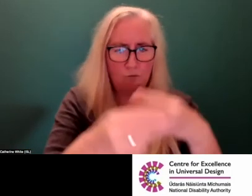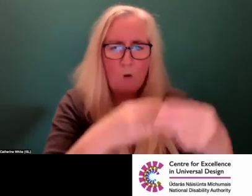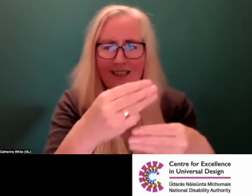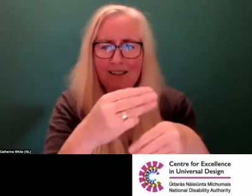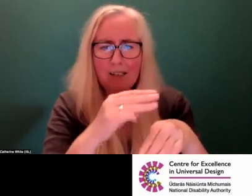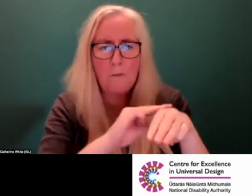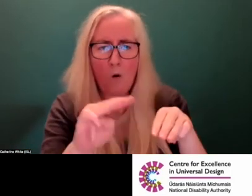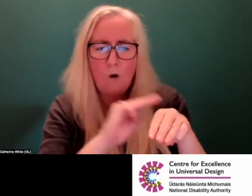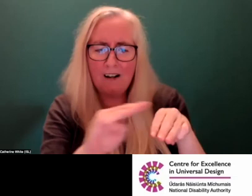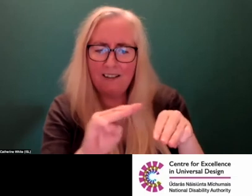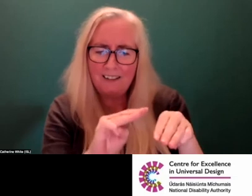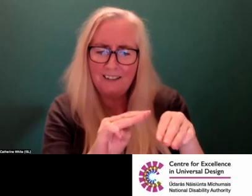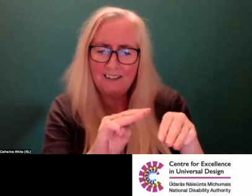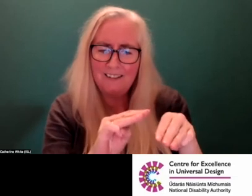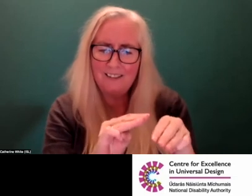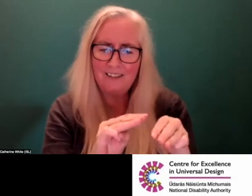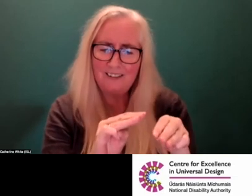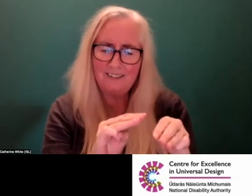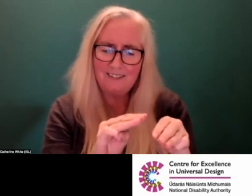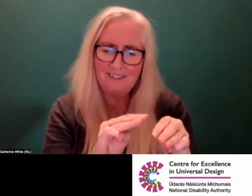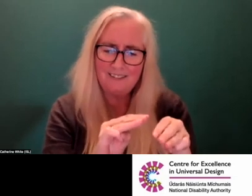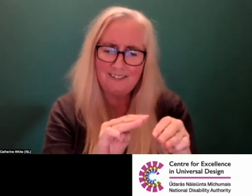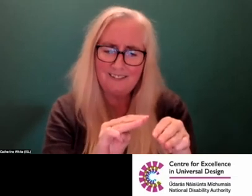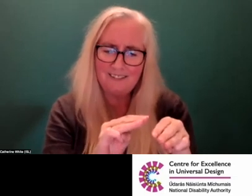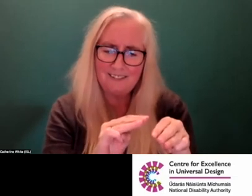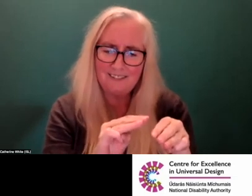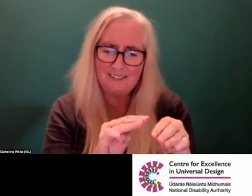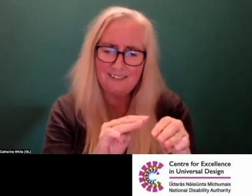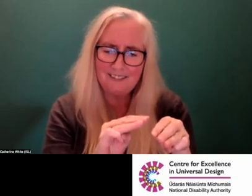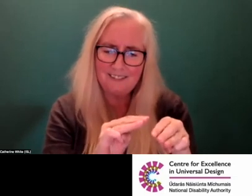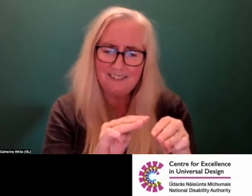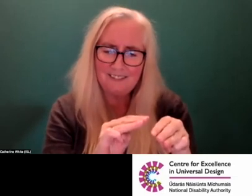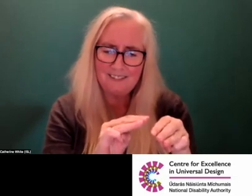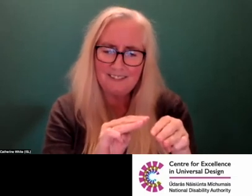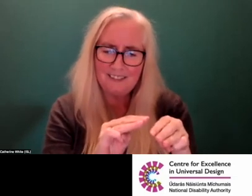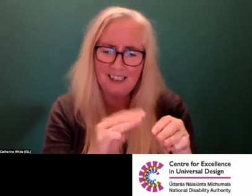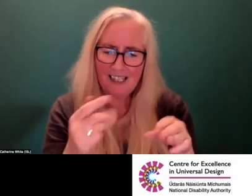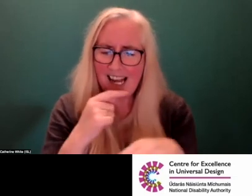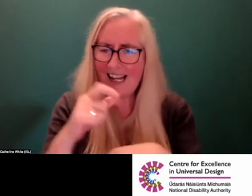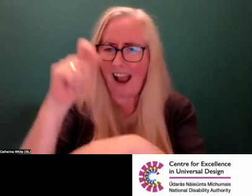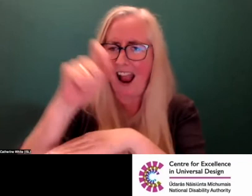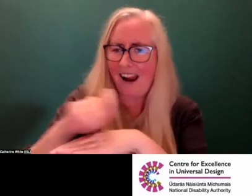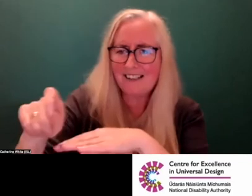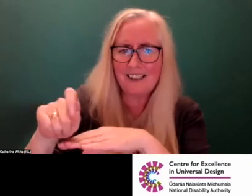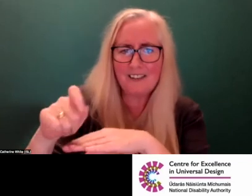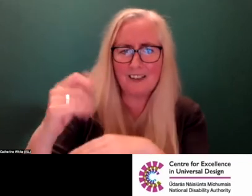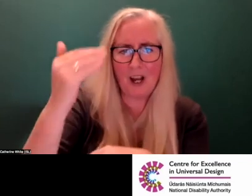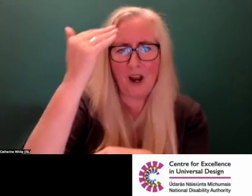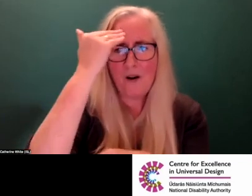those processes more because, I mean, architects know about the practical